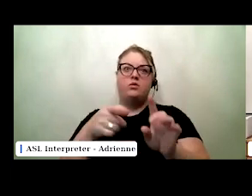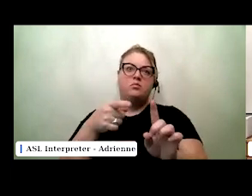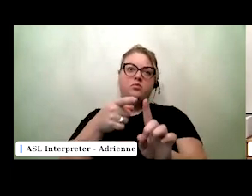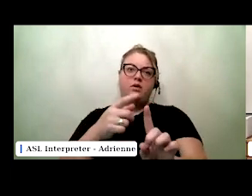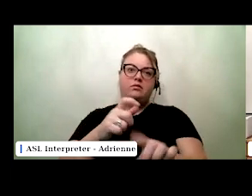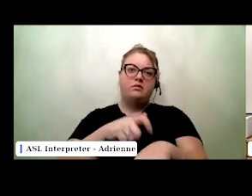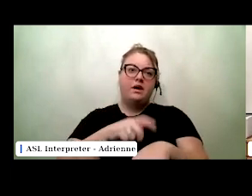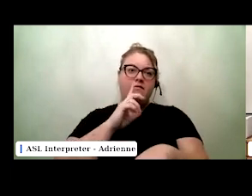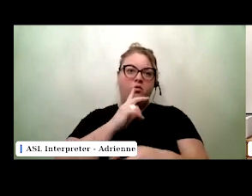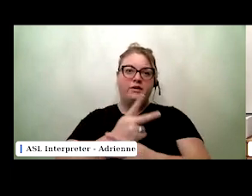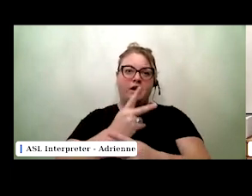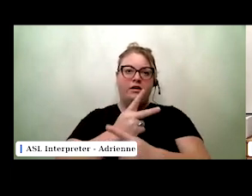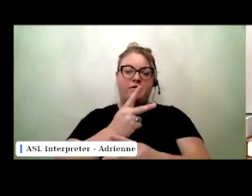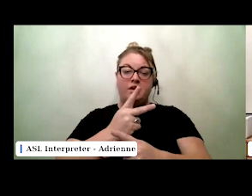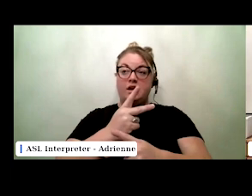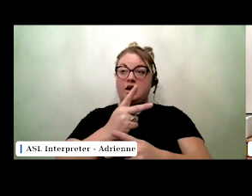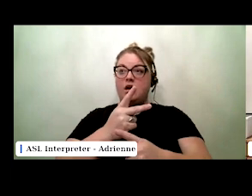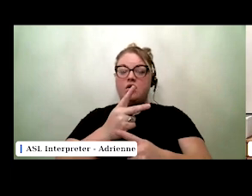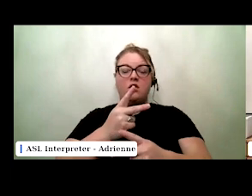The landscape of care is evolved with me.